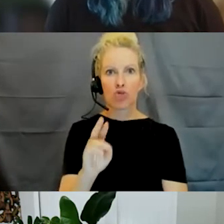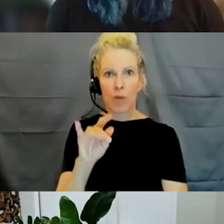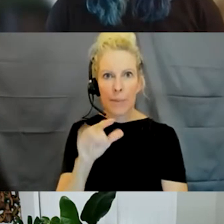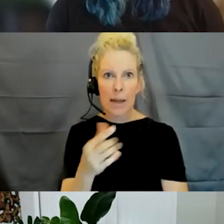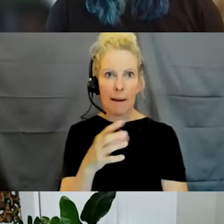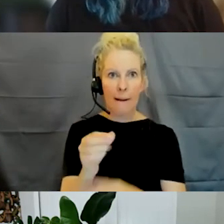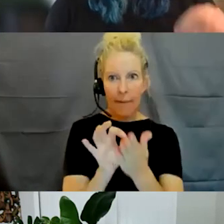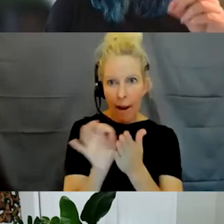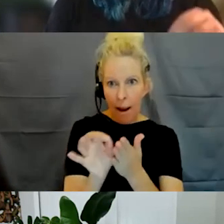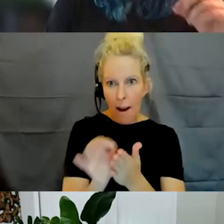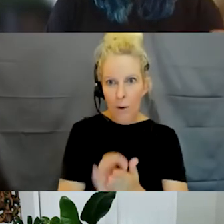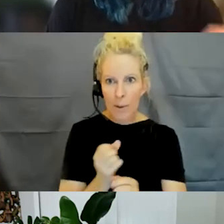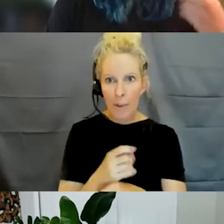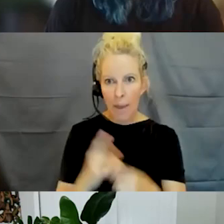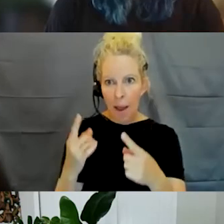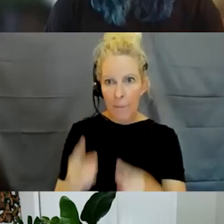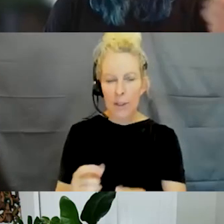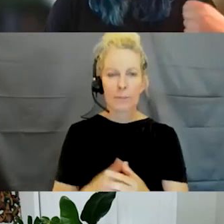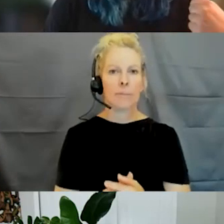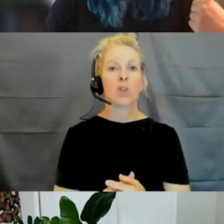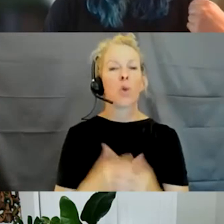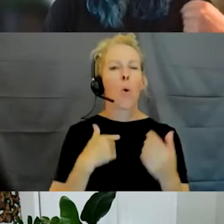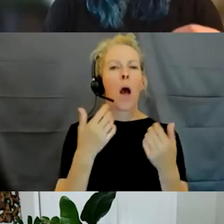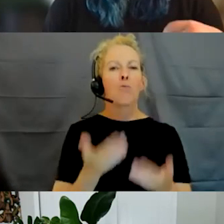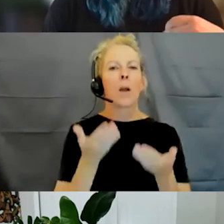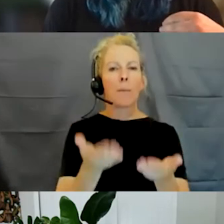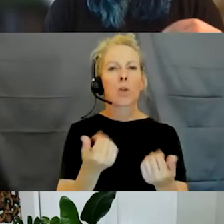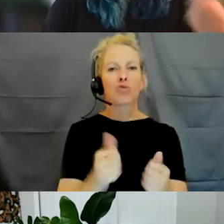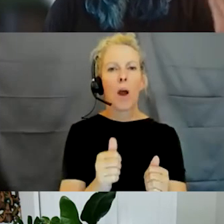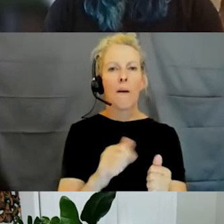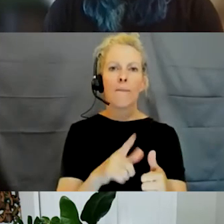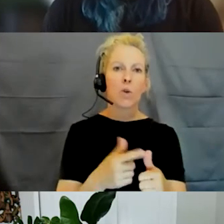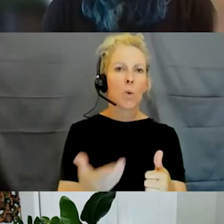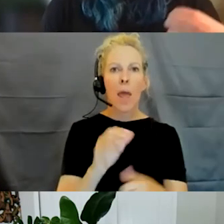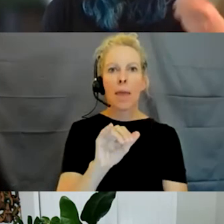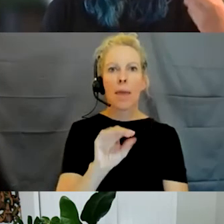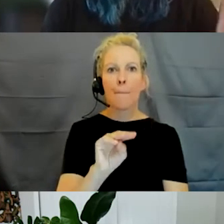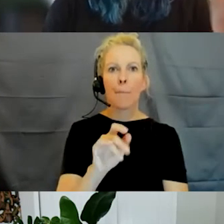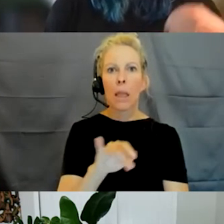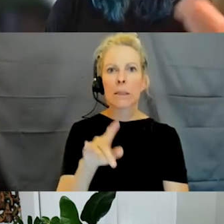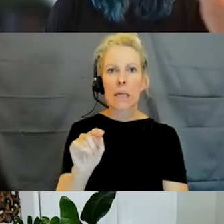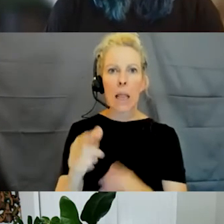make that happen. I would try the implicit label first. If you have to do the aria label, just know